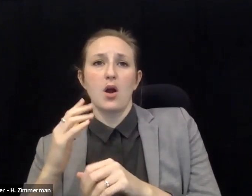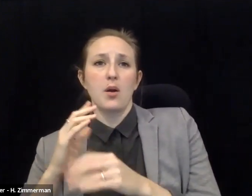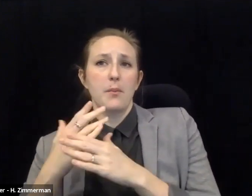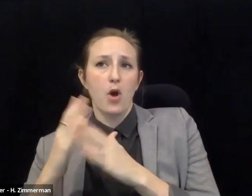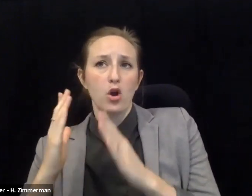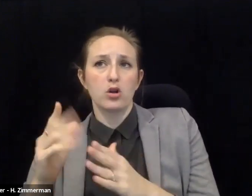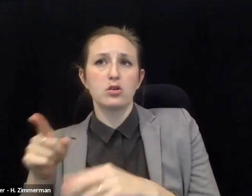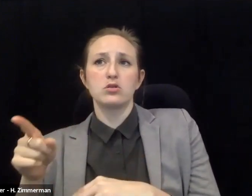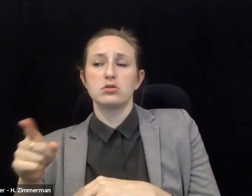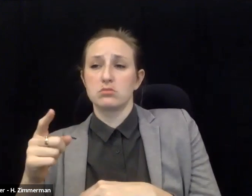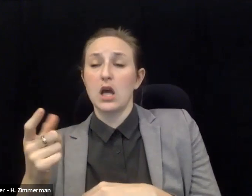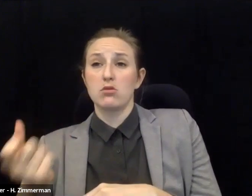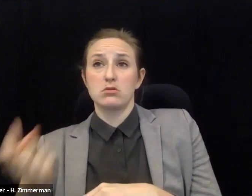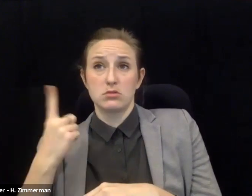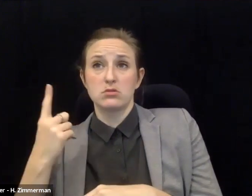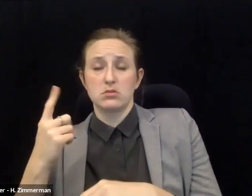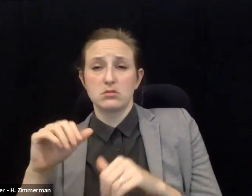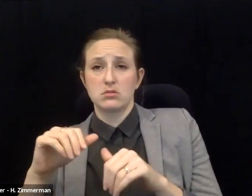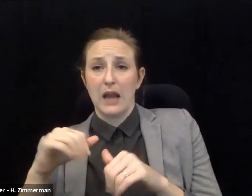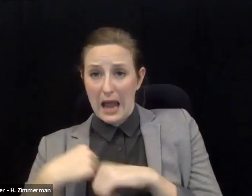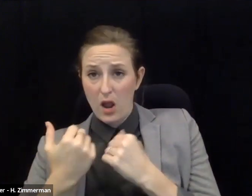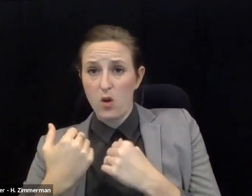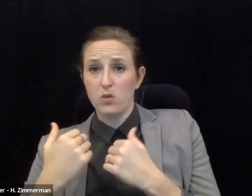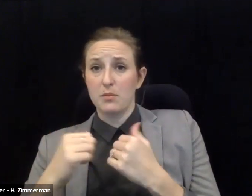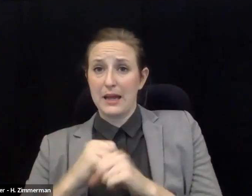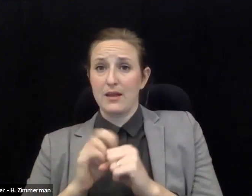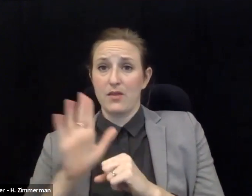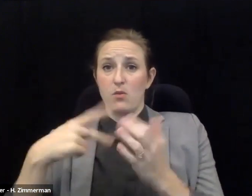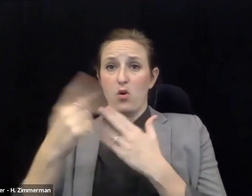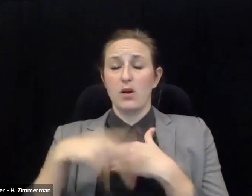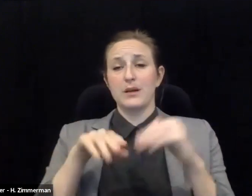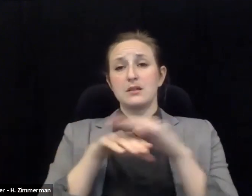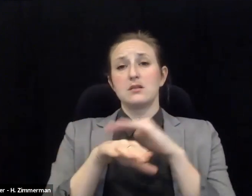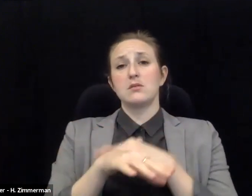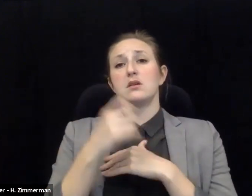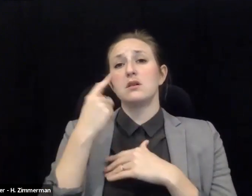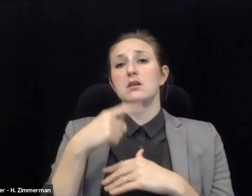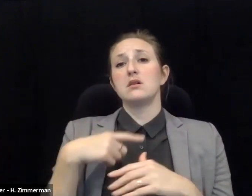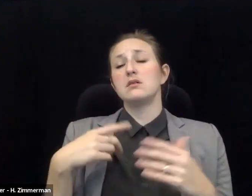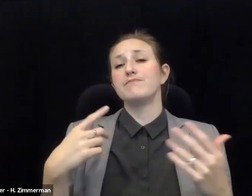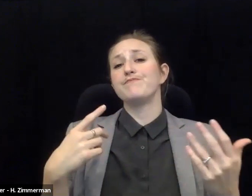programs, their materials accessible. This summer, as I mentioned, and beginning in mid July. We've